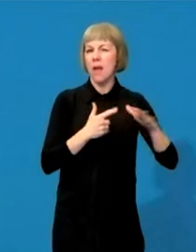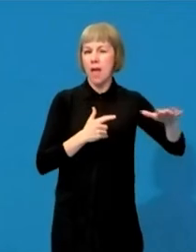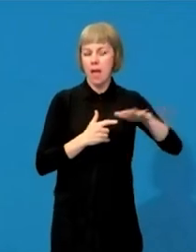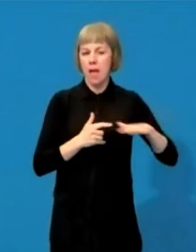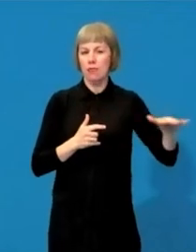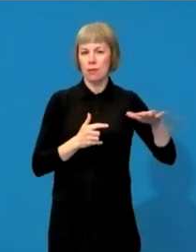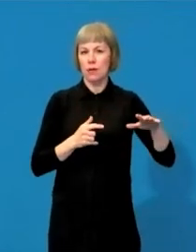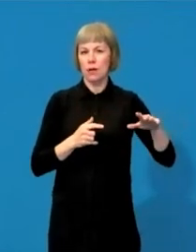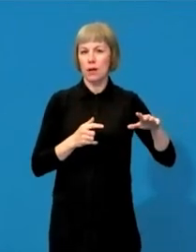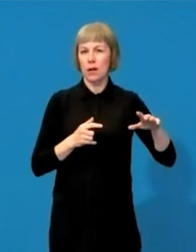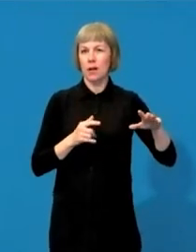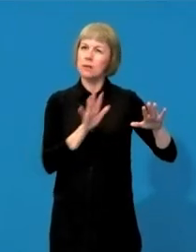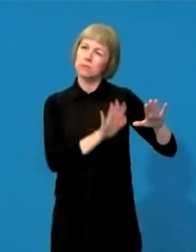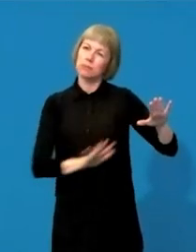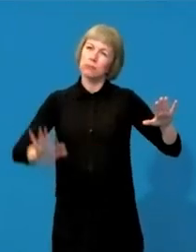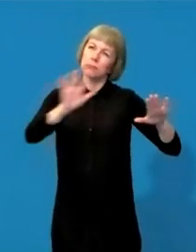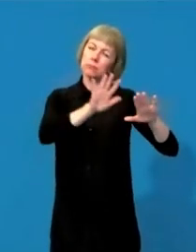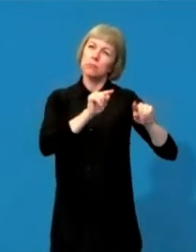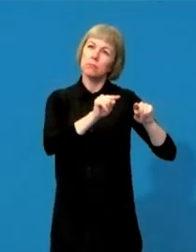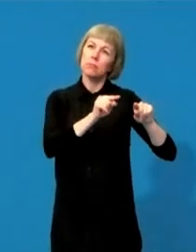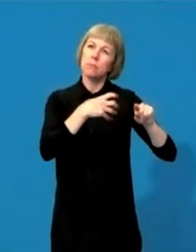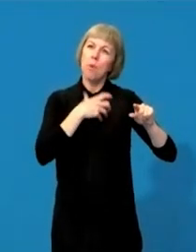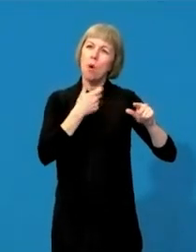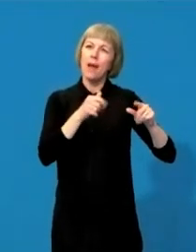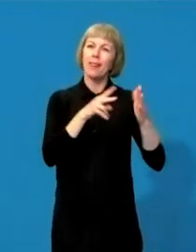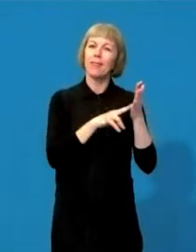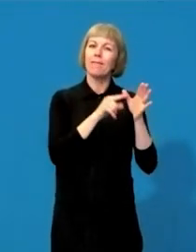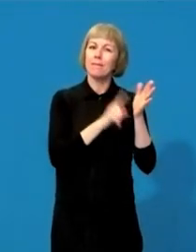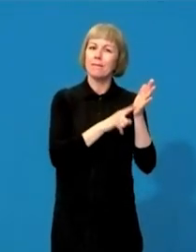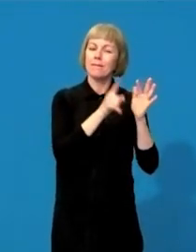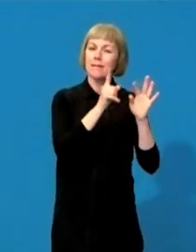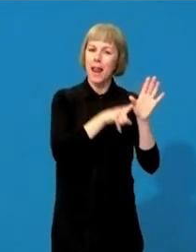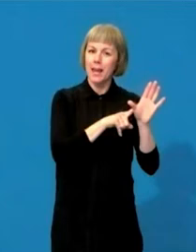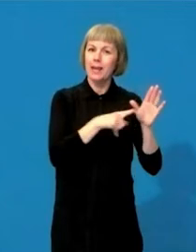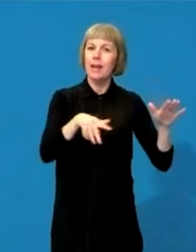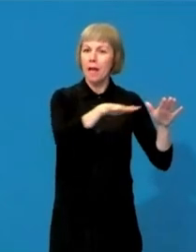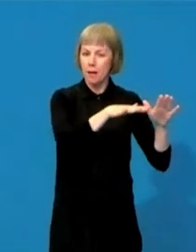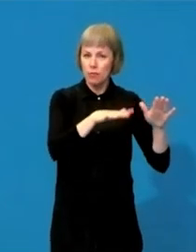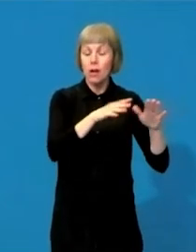So, that's sort of through the Valley, and then my mum's side of the family are from